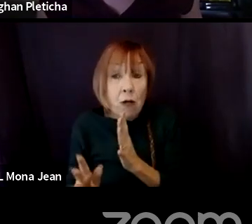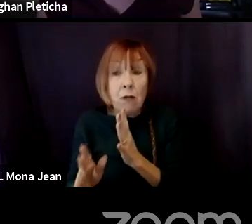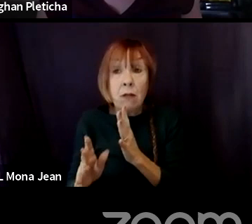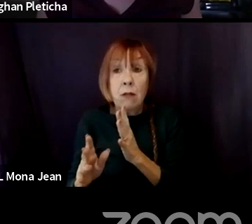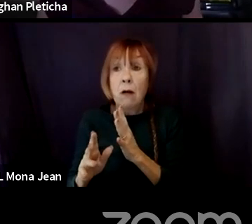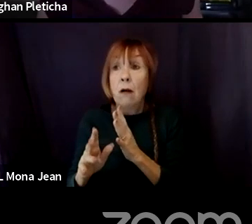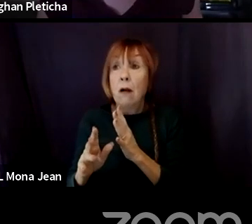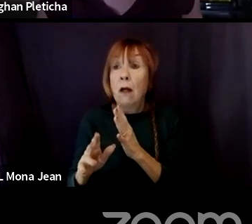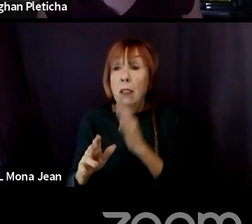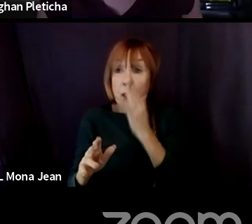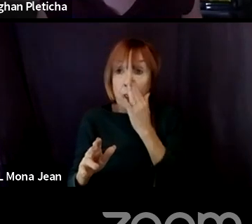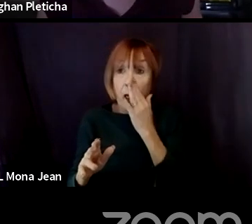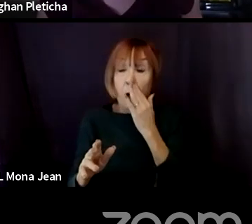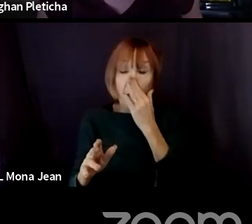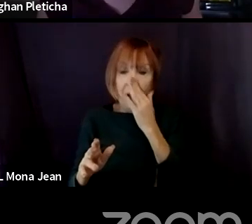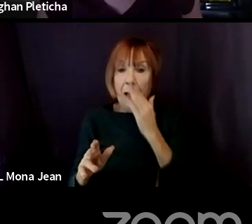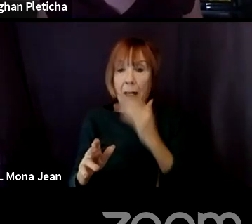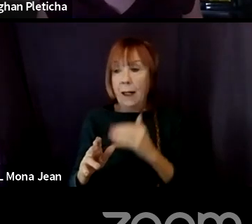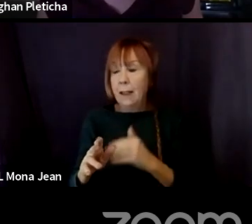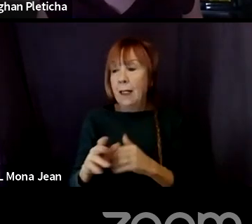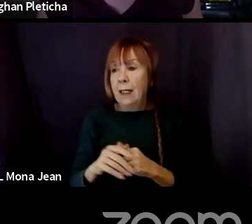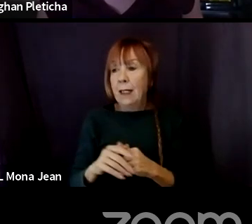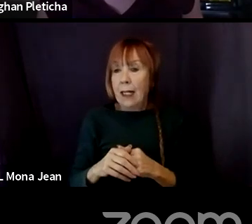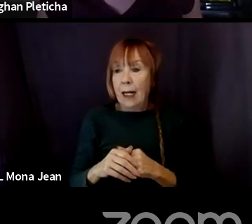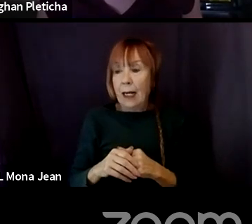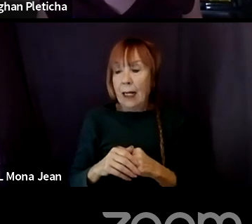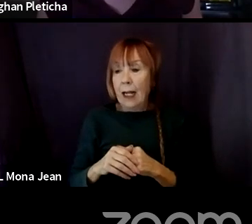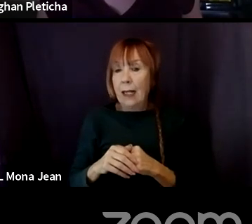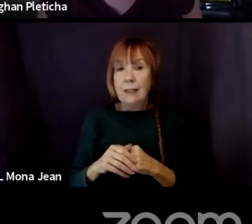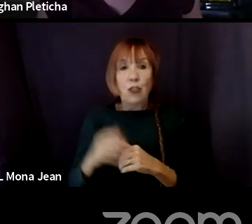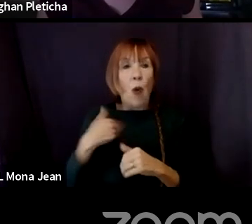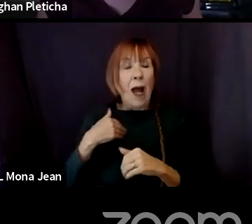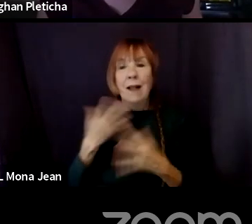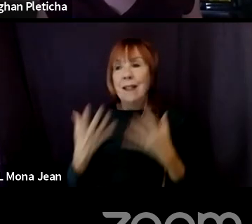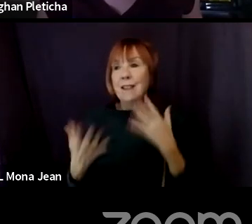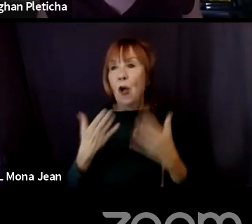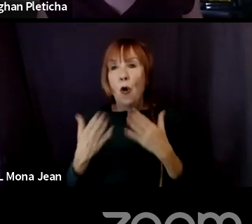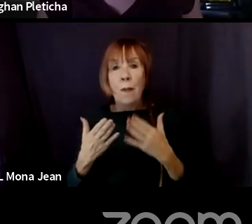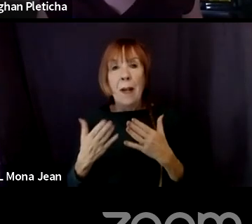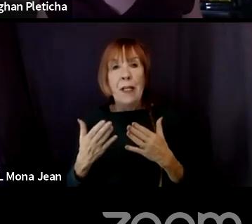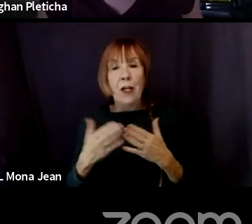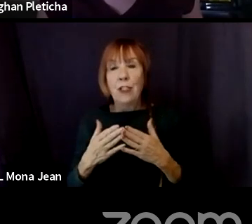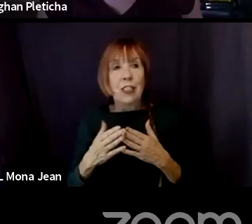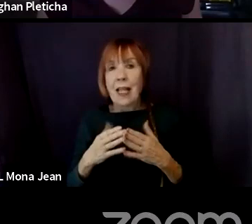I'm gonna hunt one down or dude I'm gonna send this to a cop and make sure this fits in cop protocol